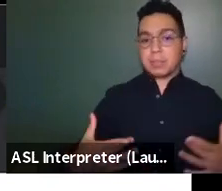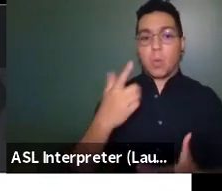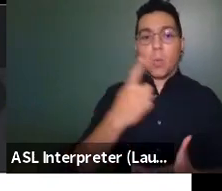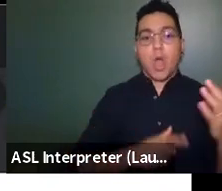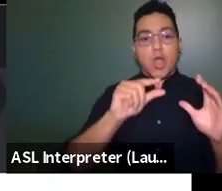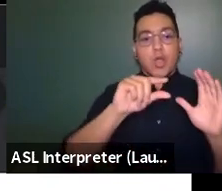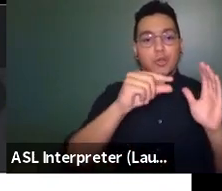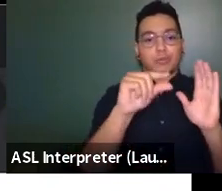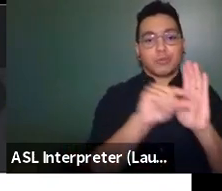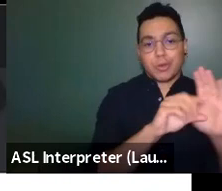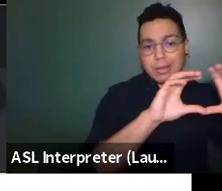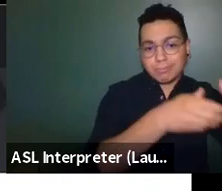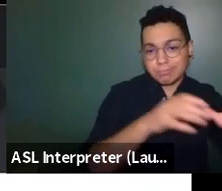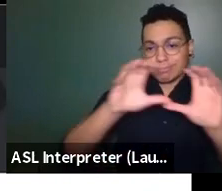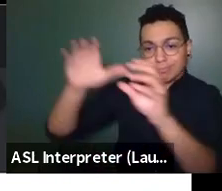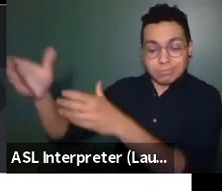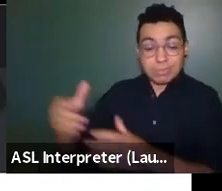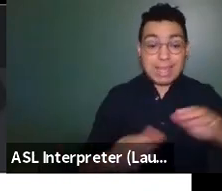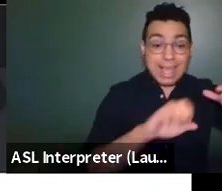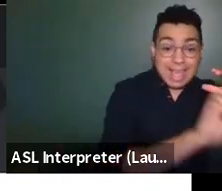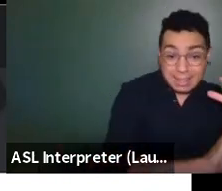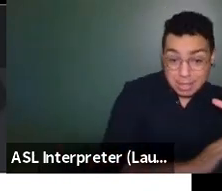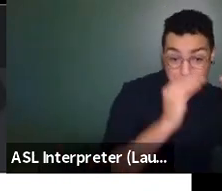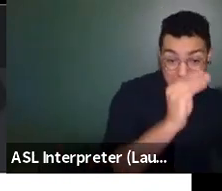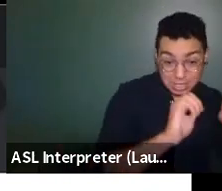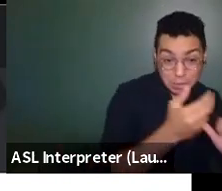ESD 112 - Katherine Livick: When I teach elementary teachers to use this tool they very often